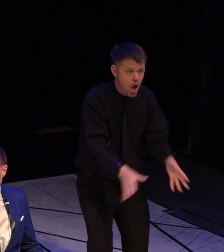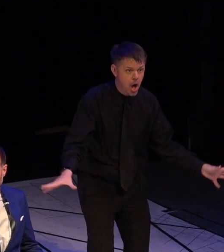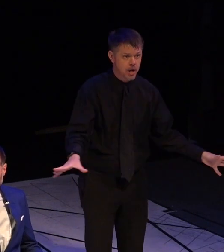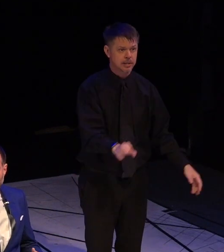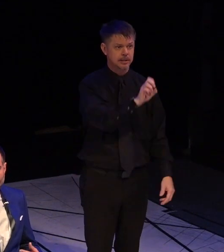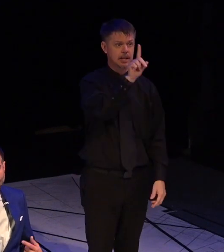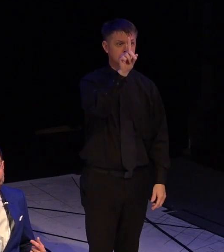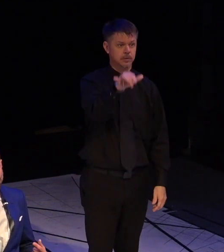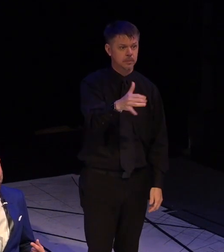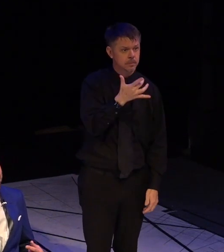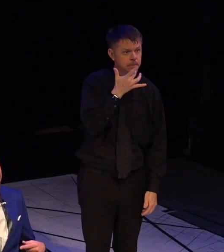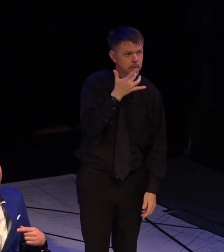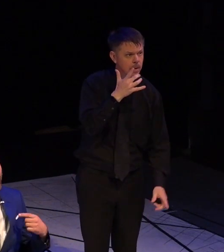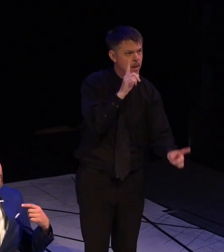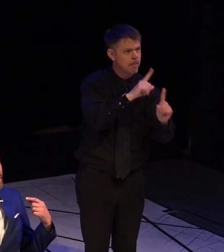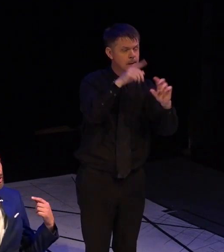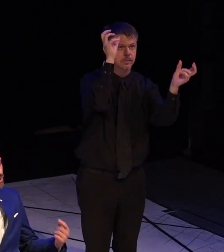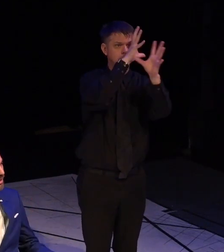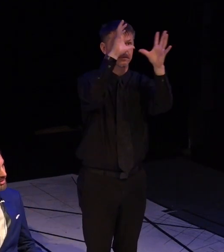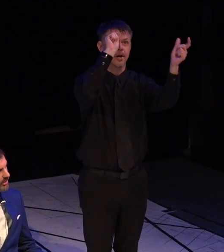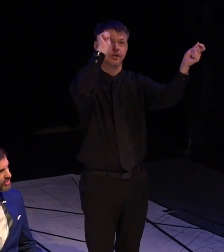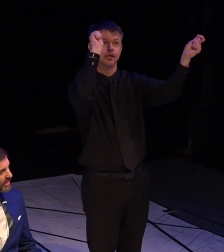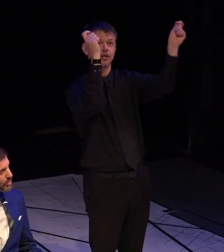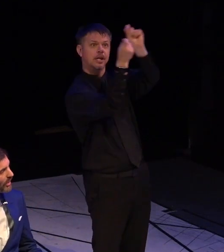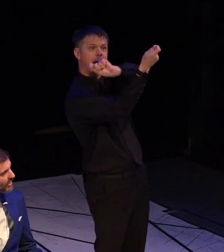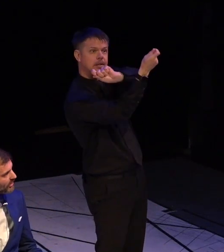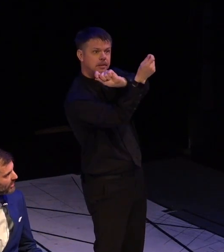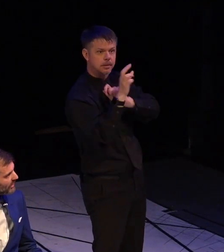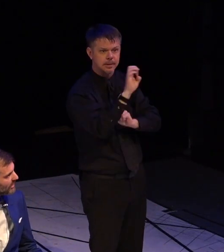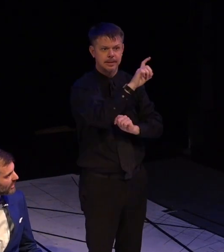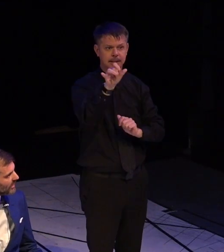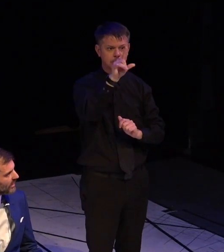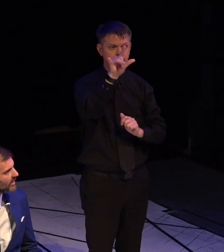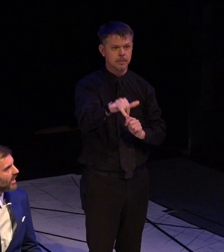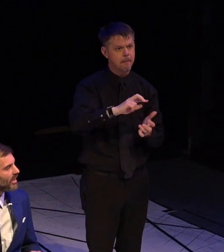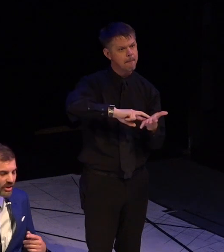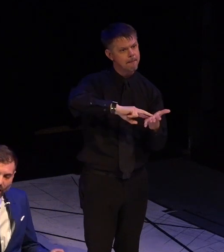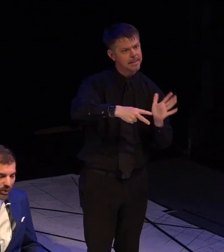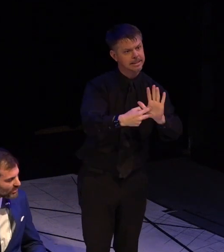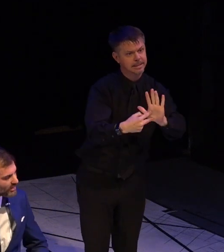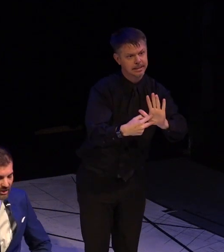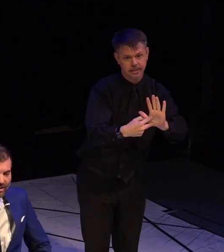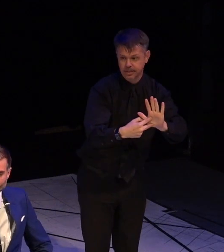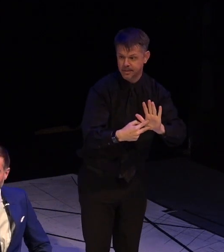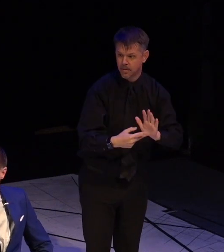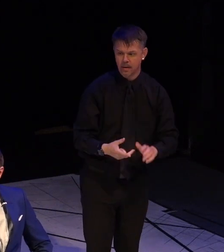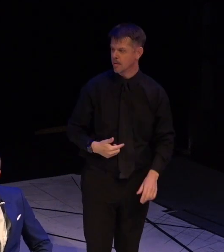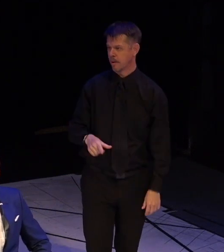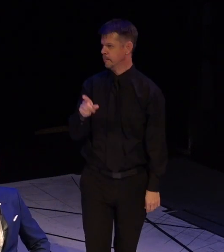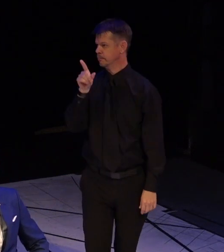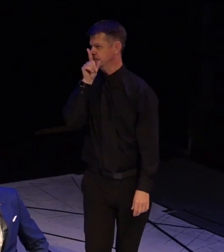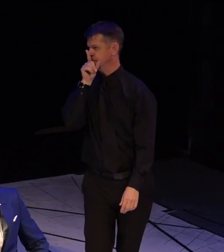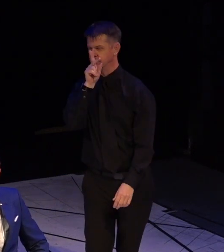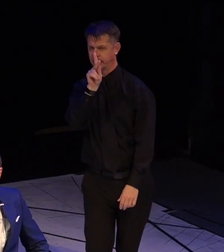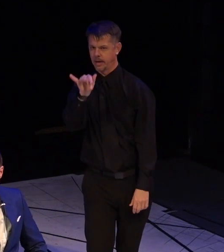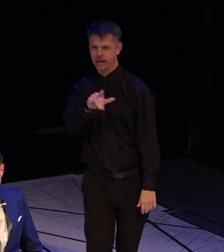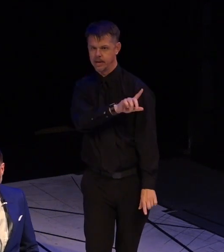but a reimagination of what sexuality can be, and no, I'm not talking about anything kinky.